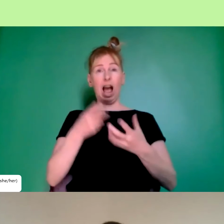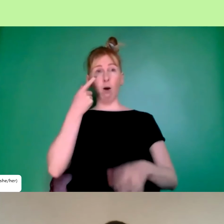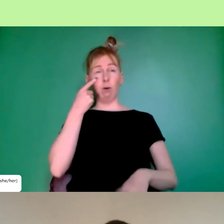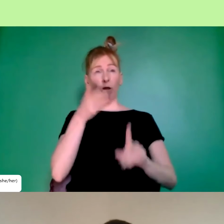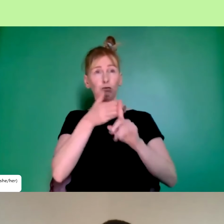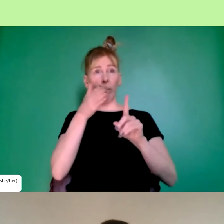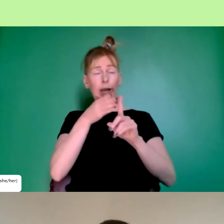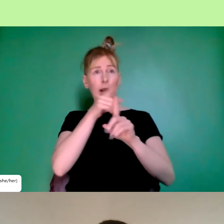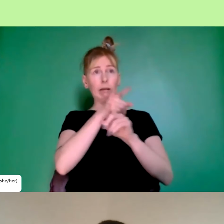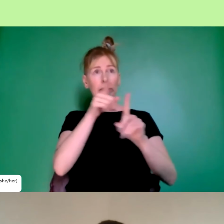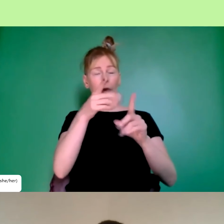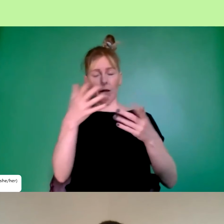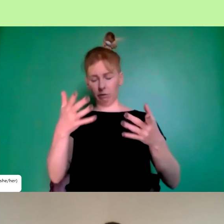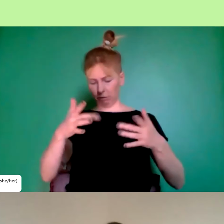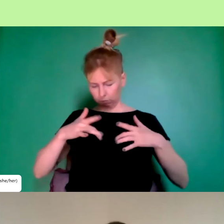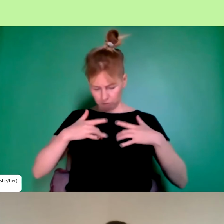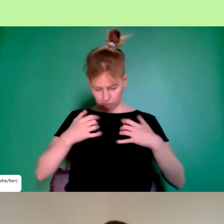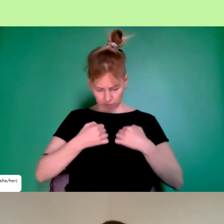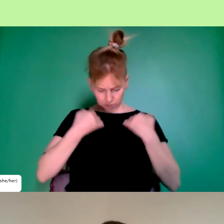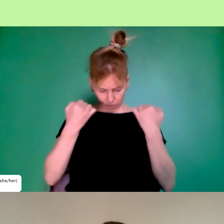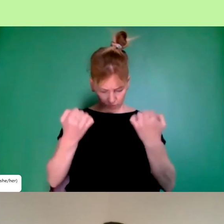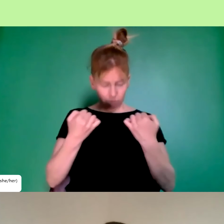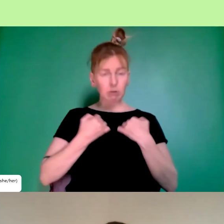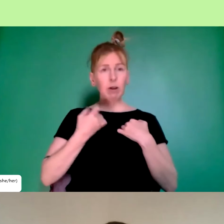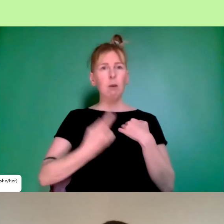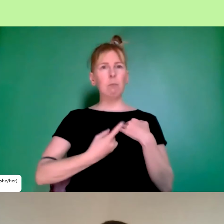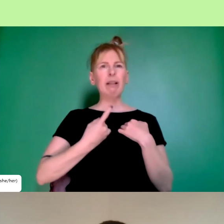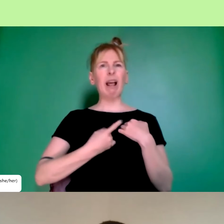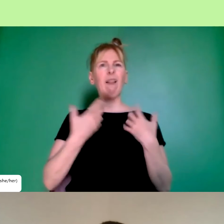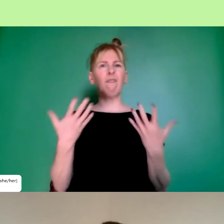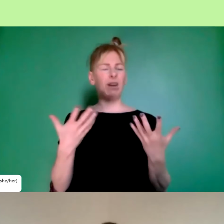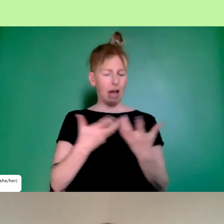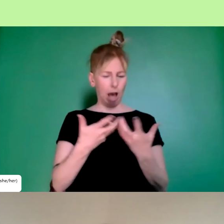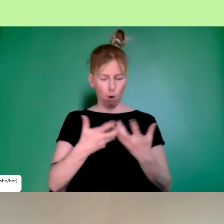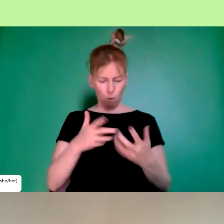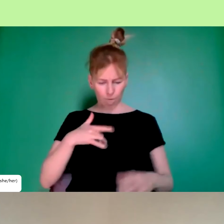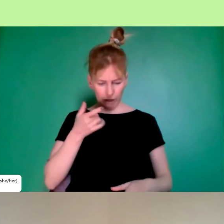those I work with? And what it means to even address this conflict? So feeling